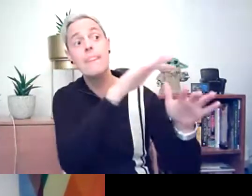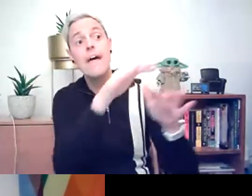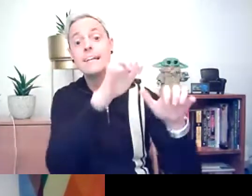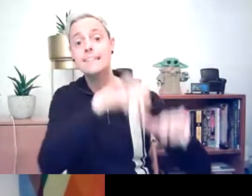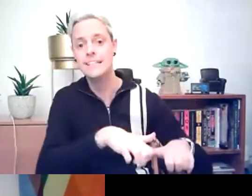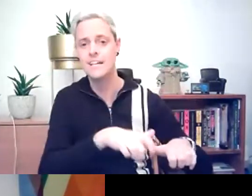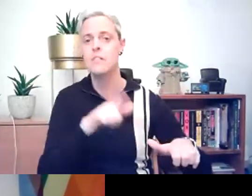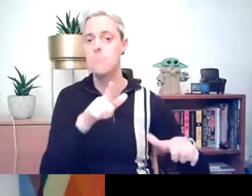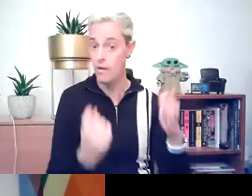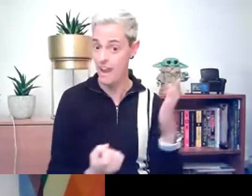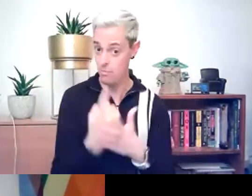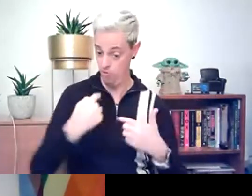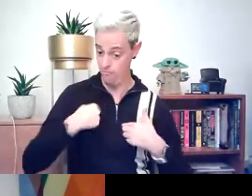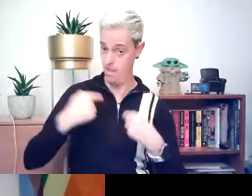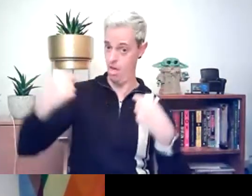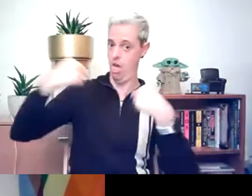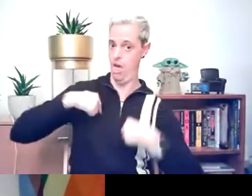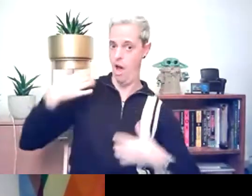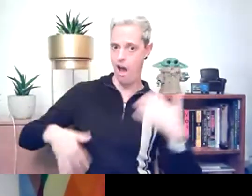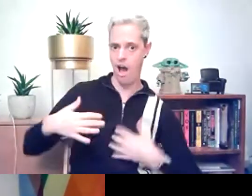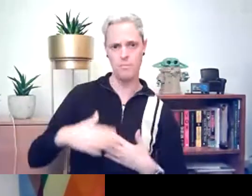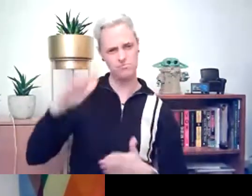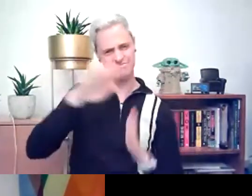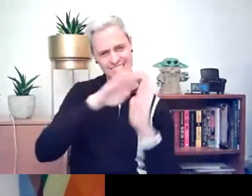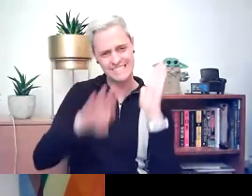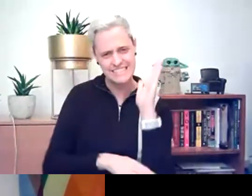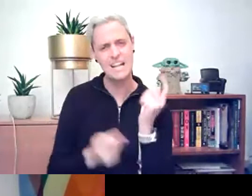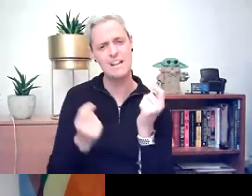likelihood of you come to any harm is, is relatively small.